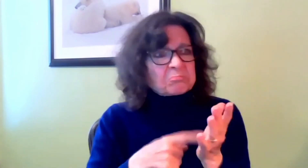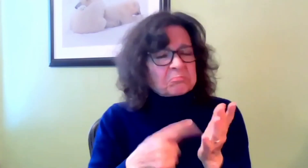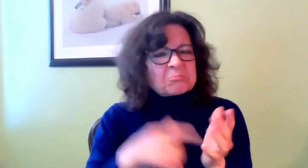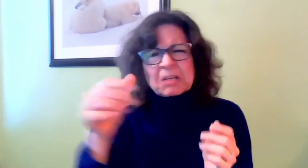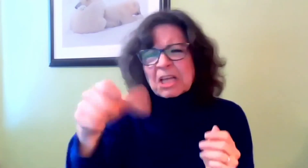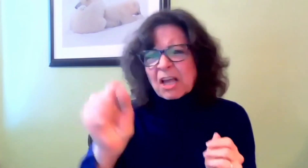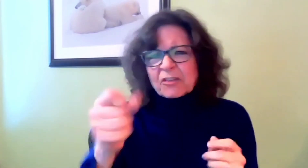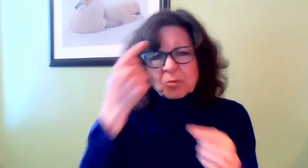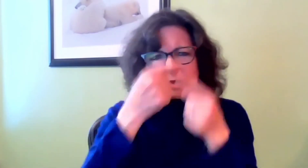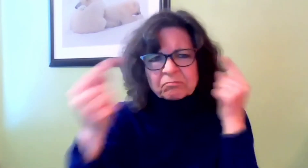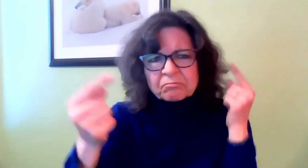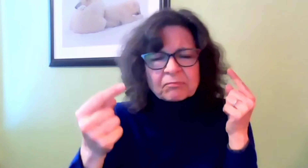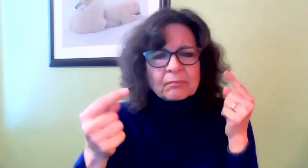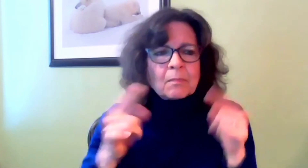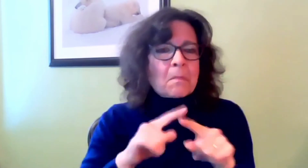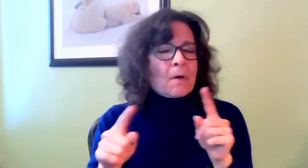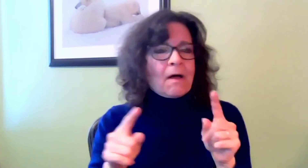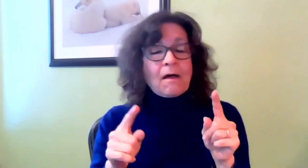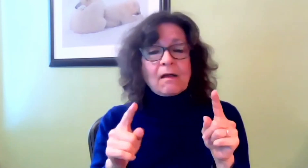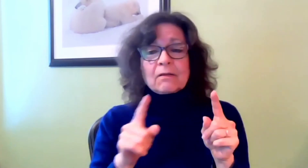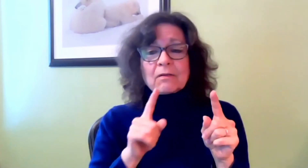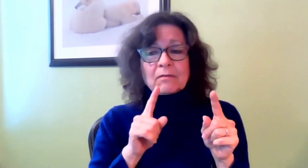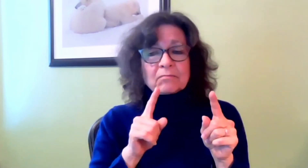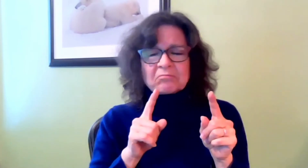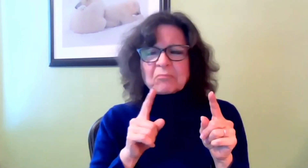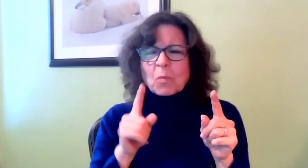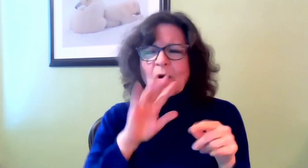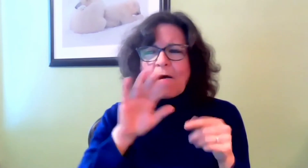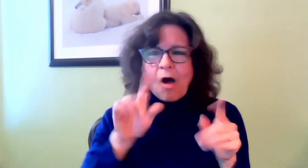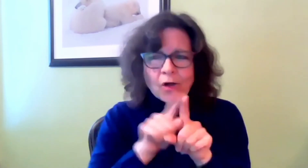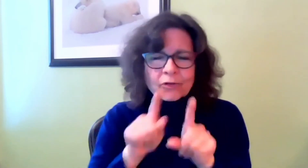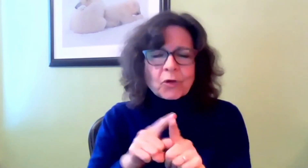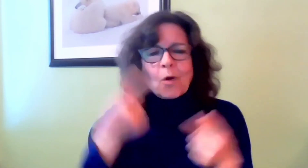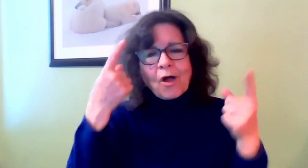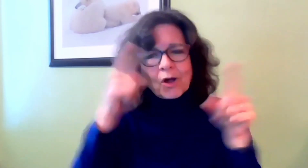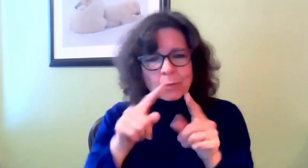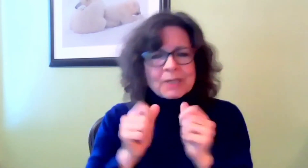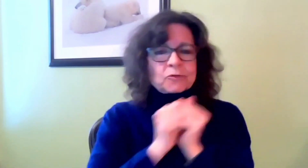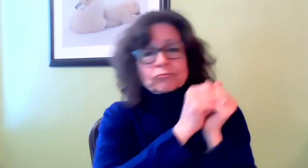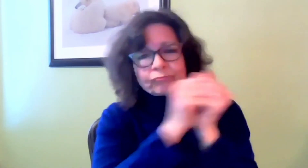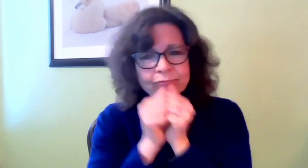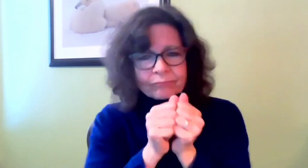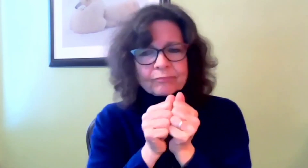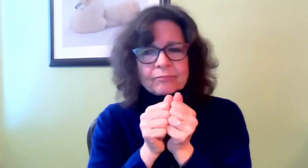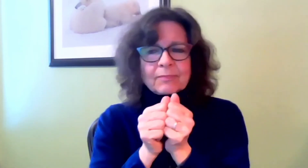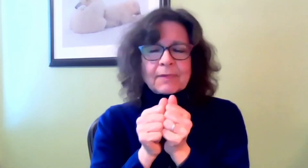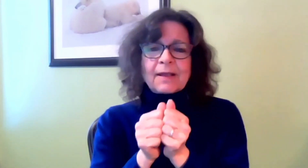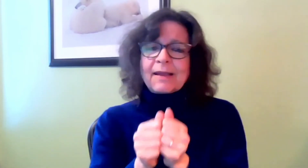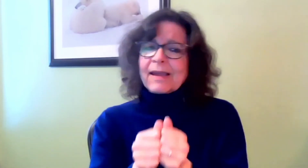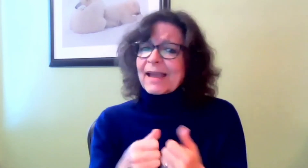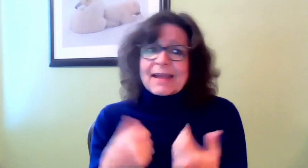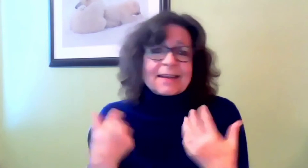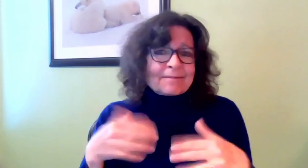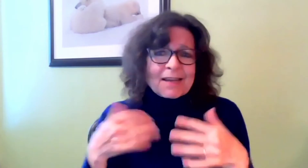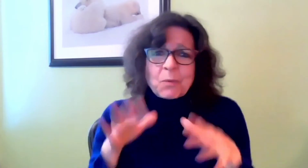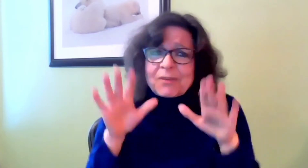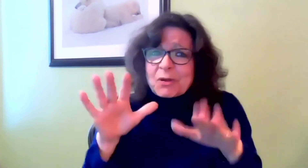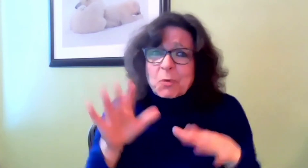for different bills, about those that we opposed or also agreed with.